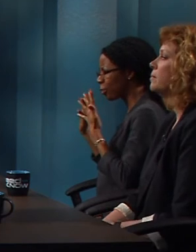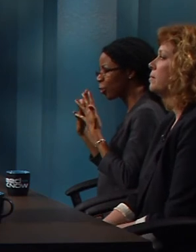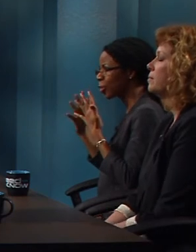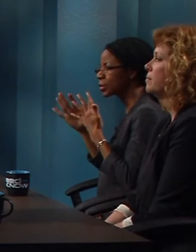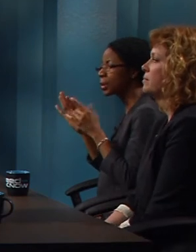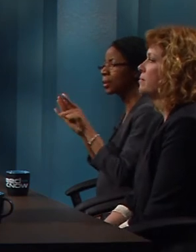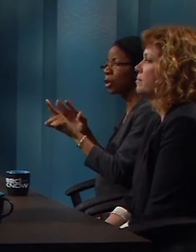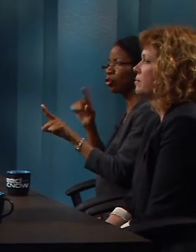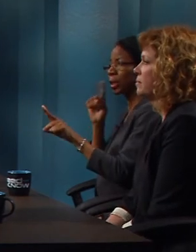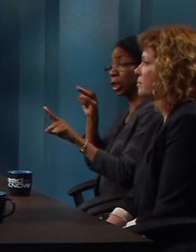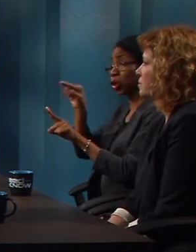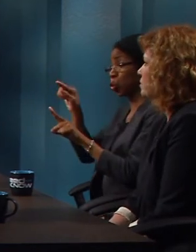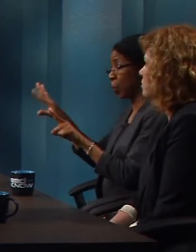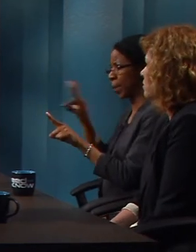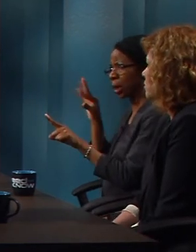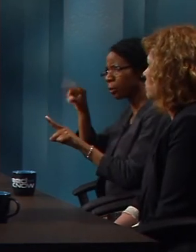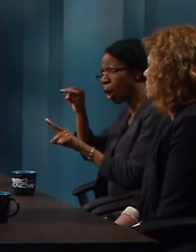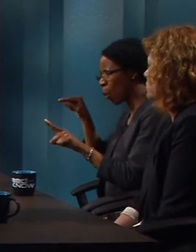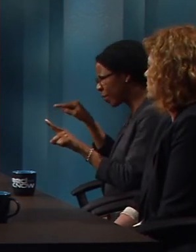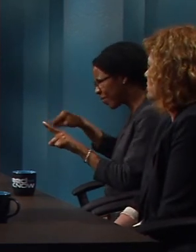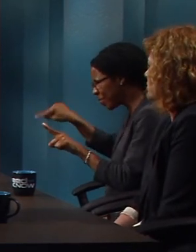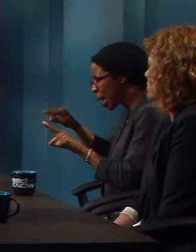YOU ALLOW AS YOU PAINT THE JOURNEY TO UNFOLD THE COLORS